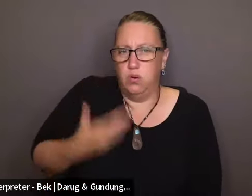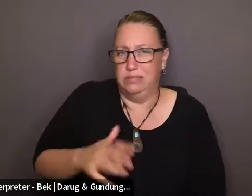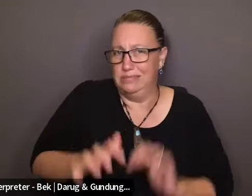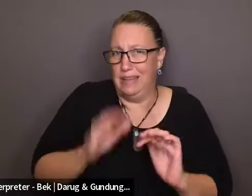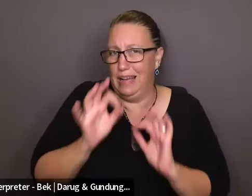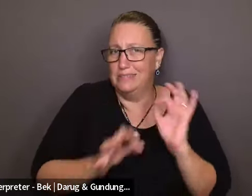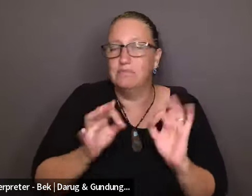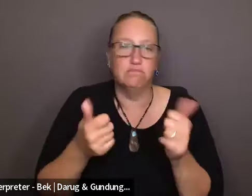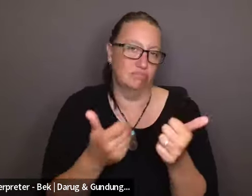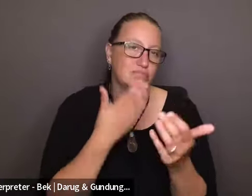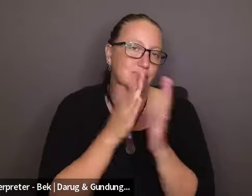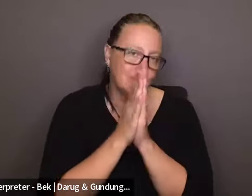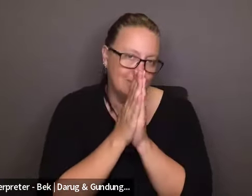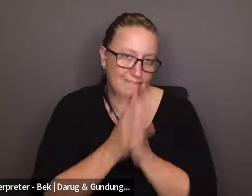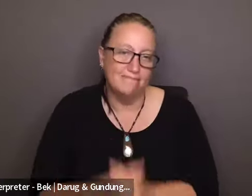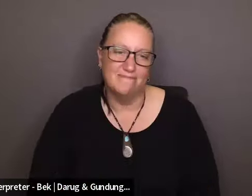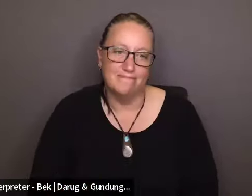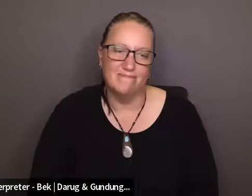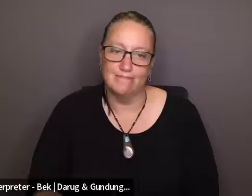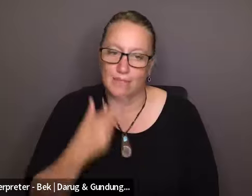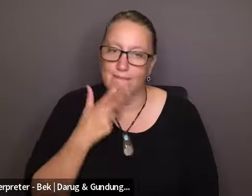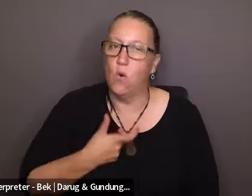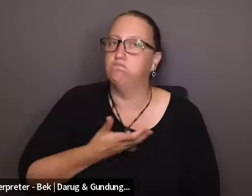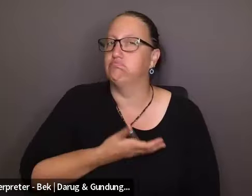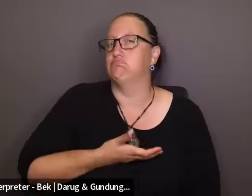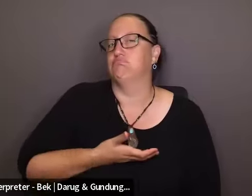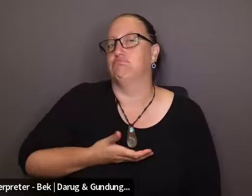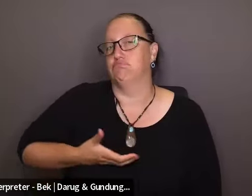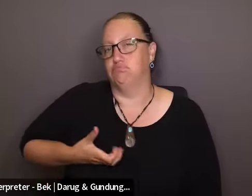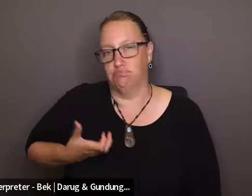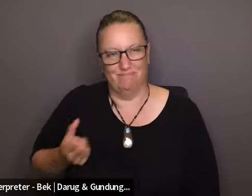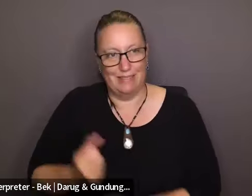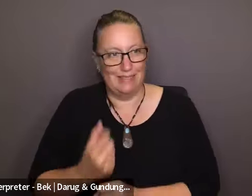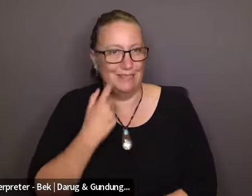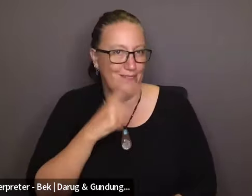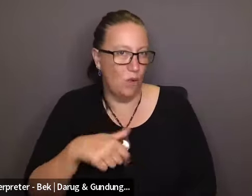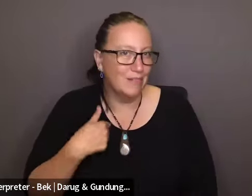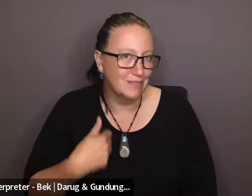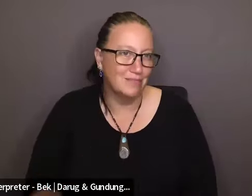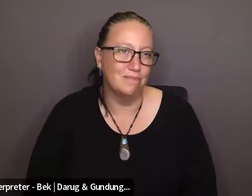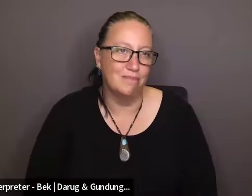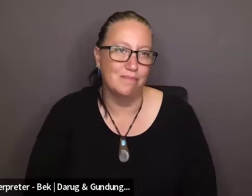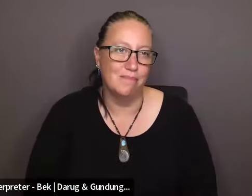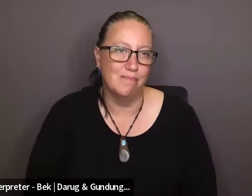To be honest, thank you very much. I know it can be scary when you don't know who the other people are, so we really